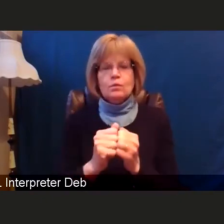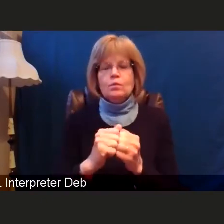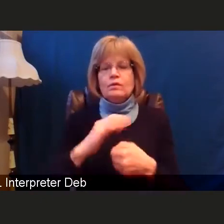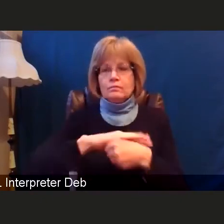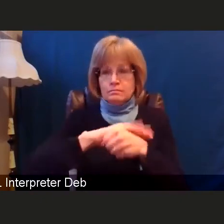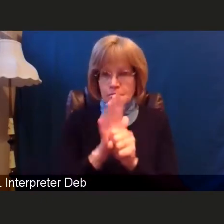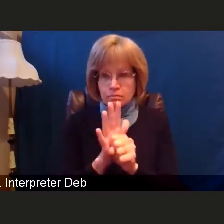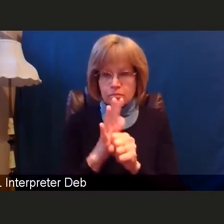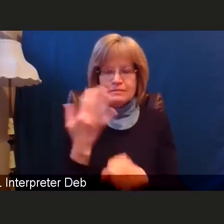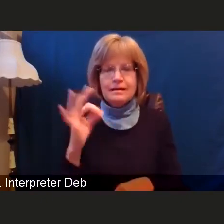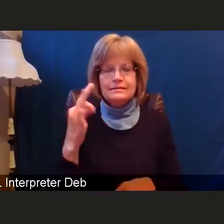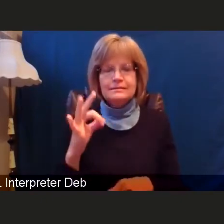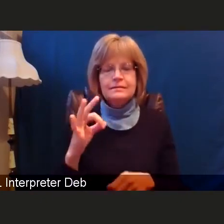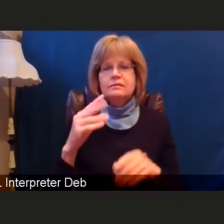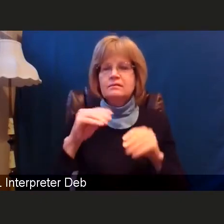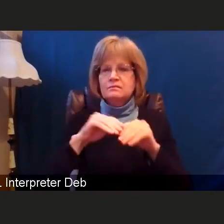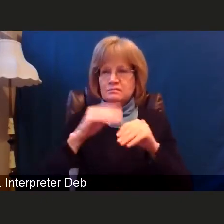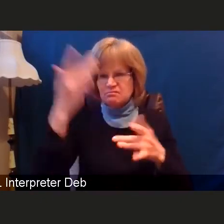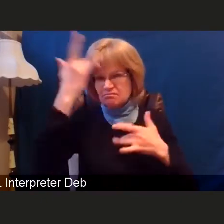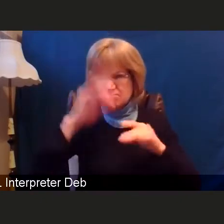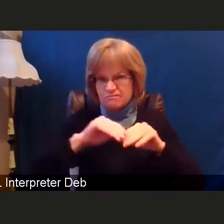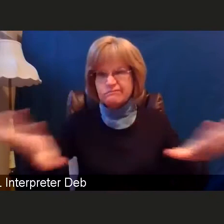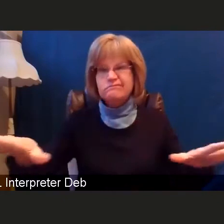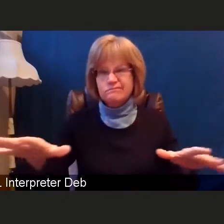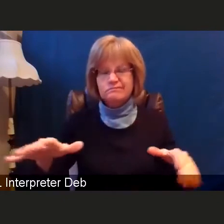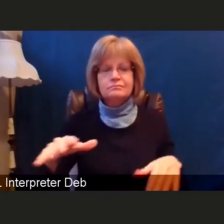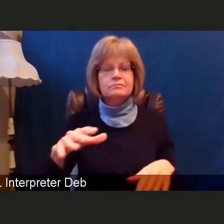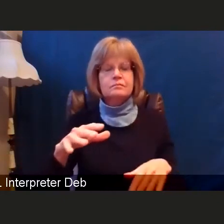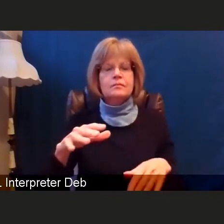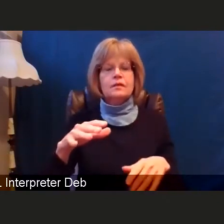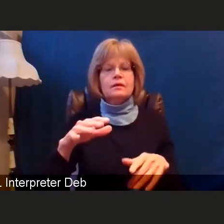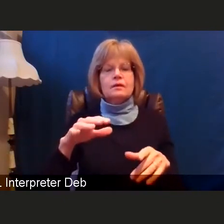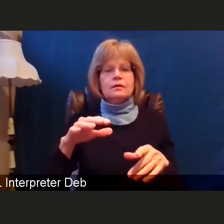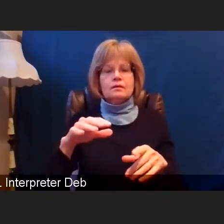the pandemic, the situation with infection rates,